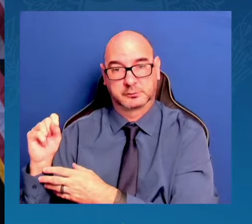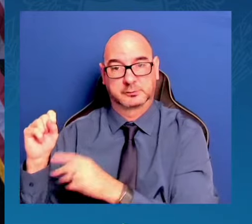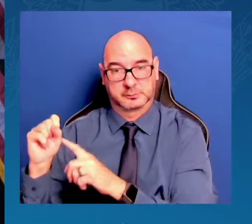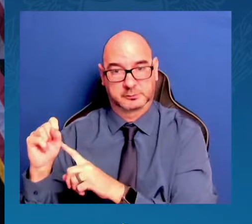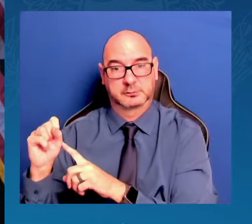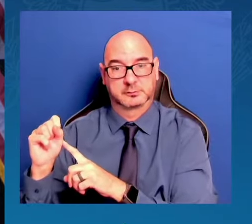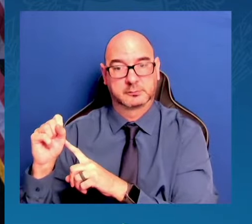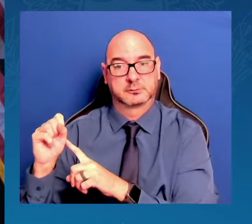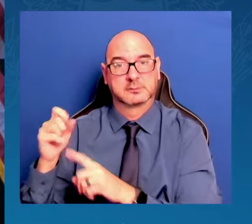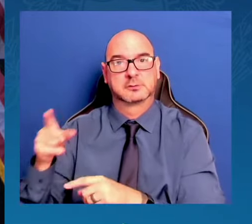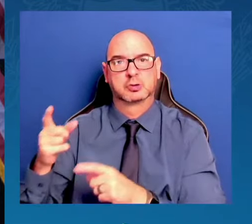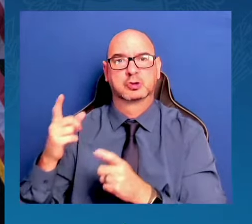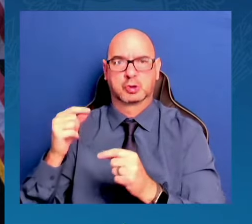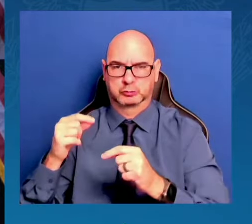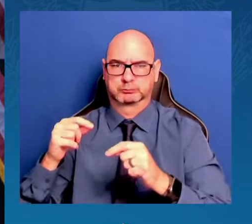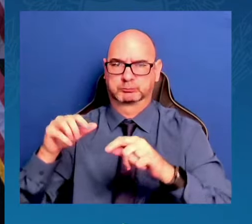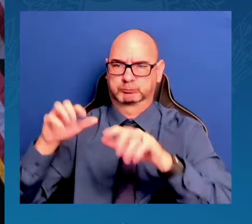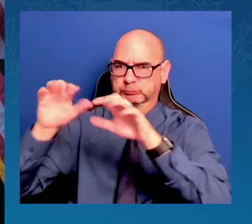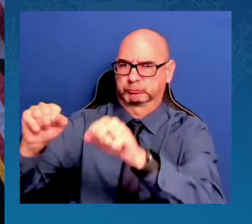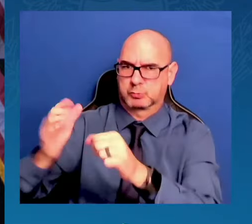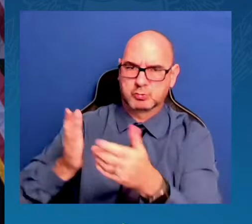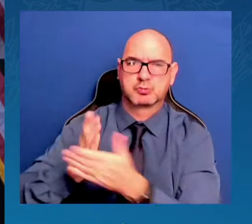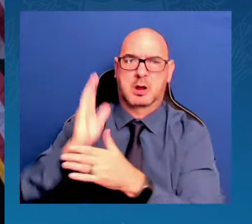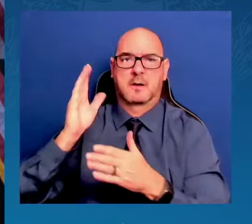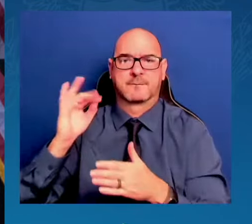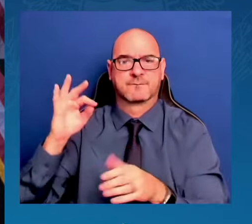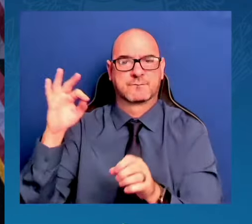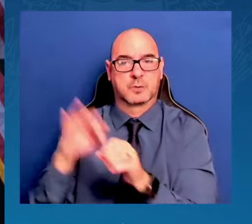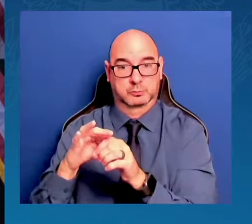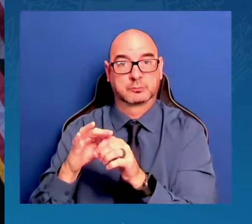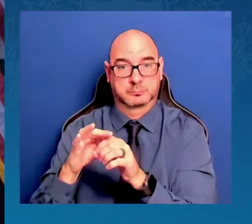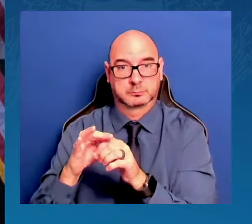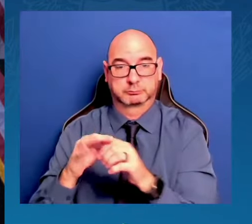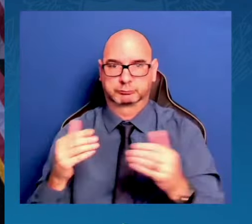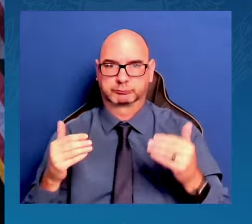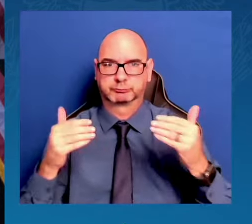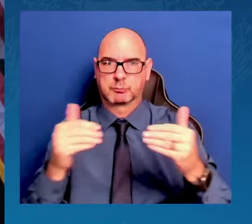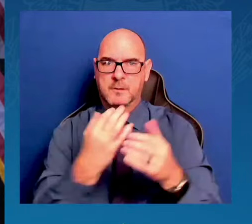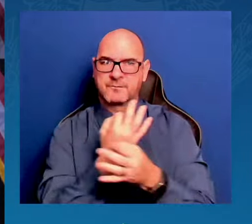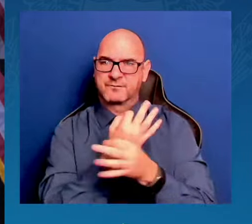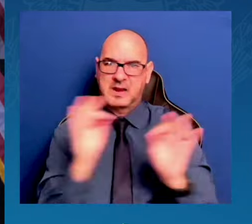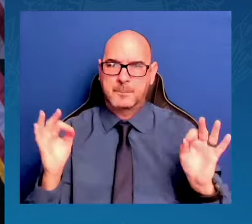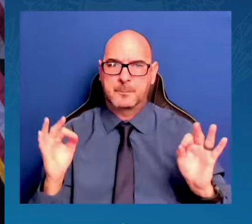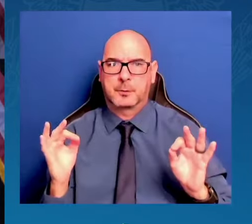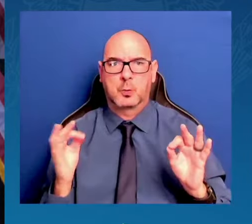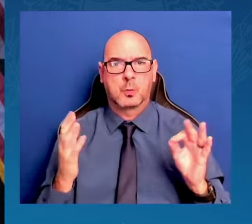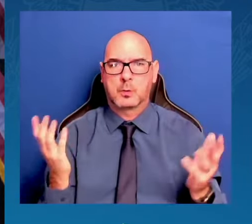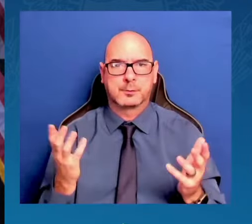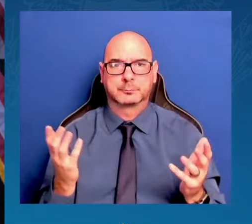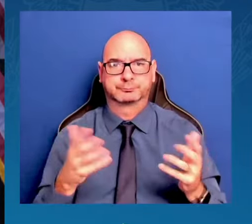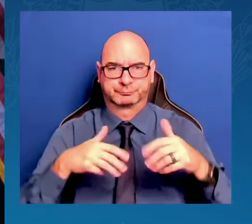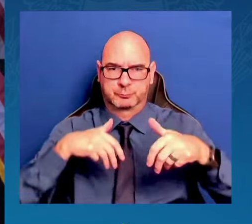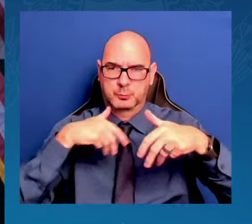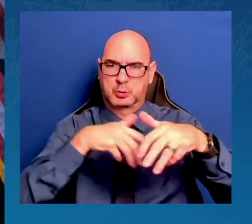who launched the Freedom Rides to advance civil rights --